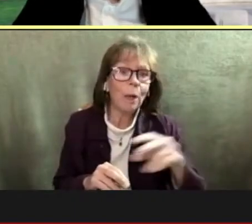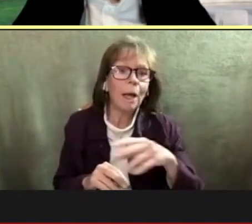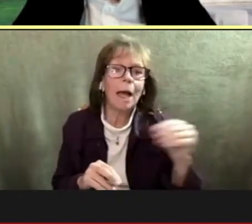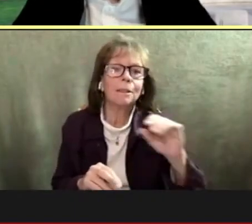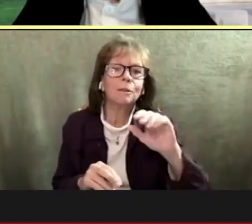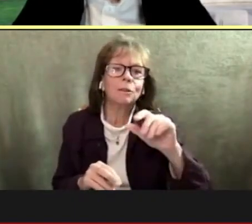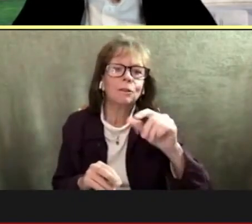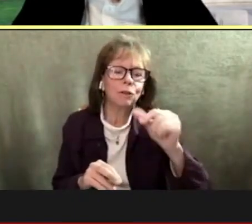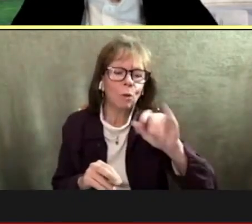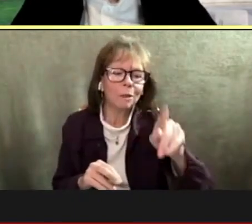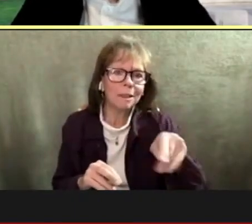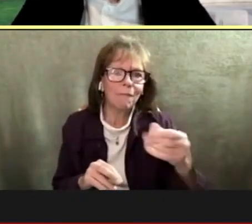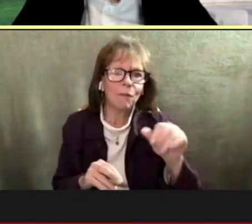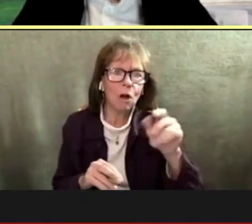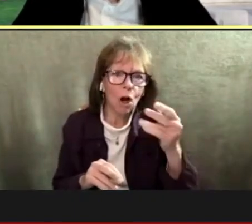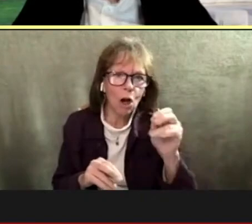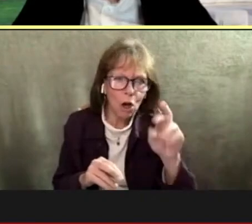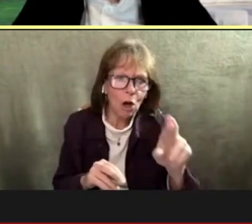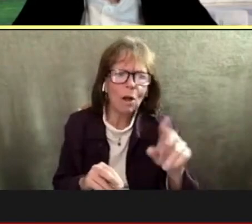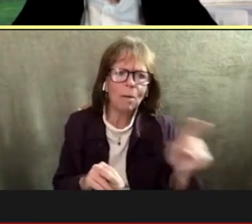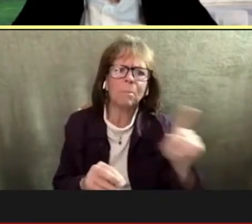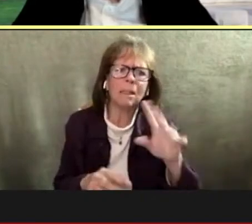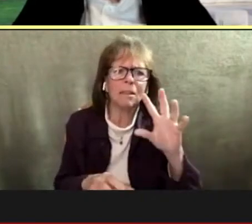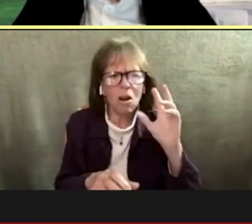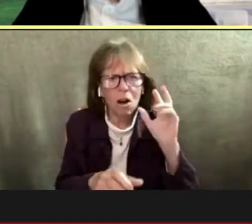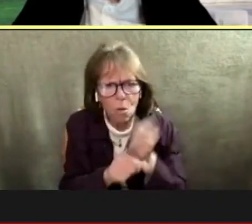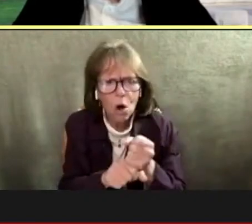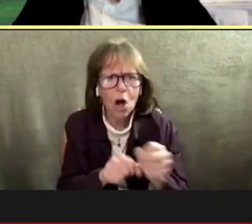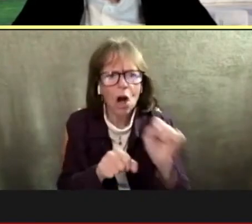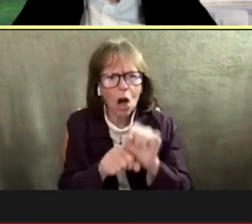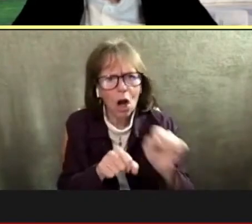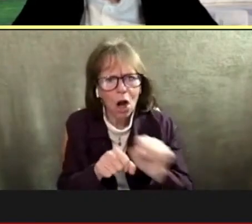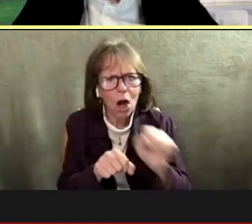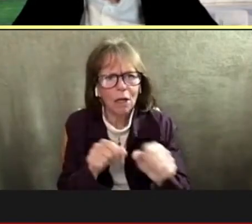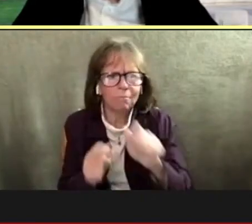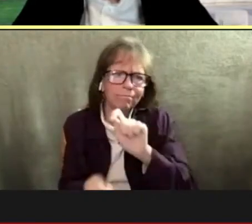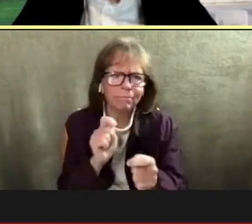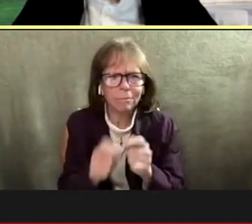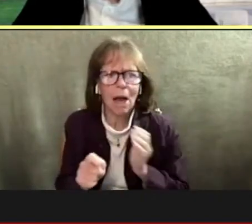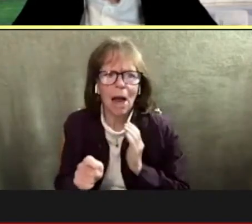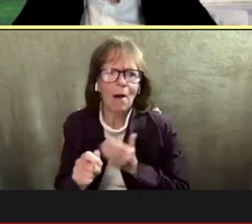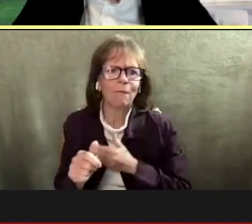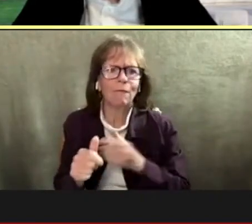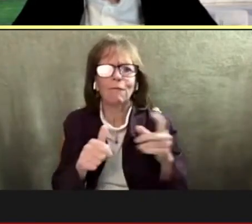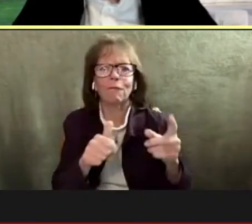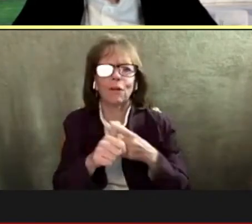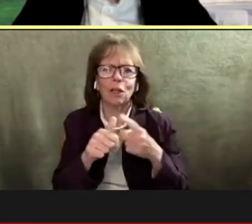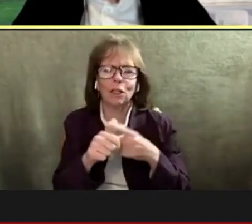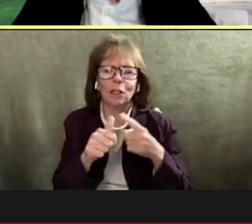When I first started SMADIE in 2018, I sort of made up our mission and vision on the fly.